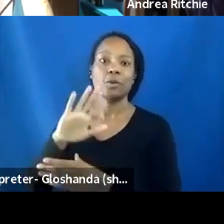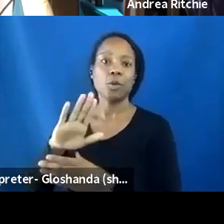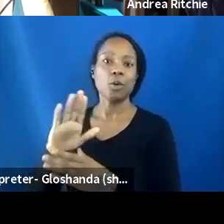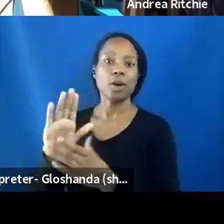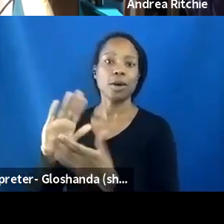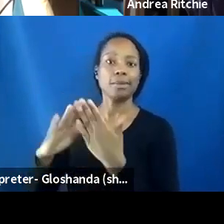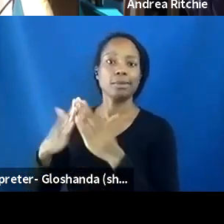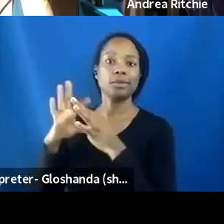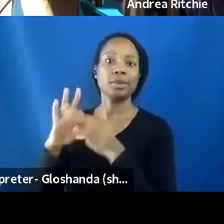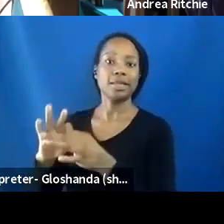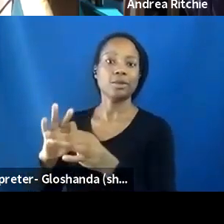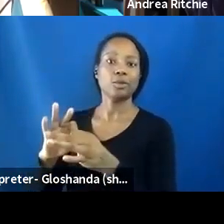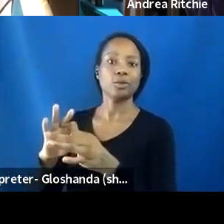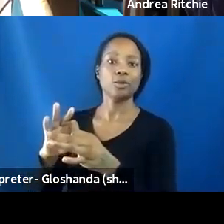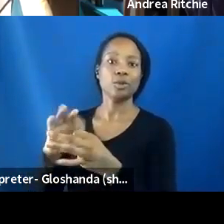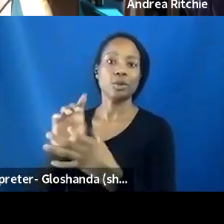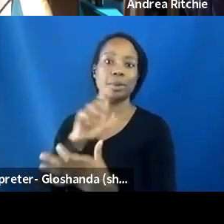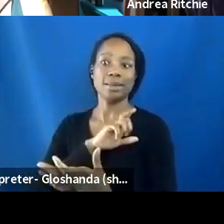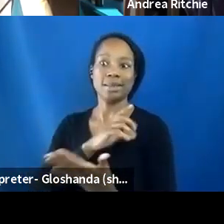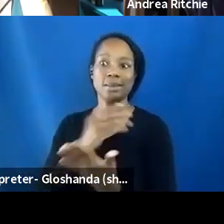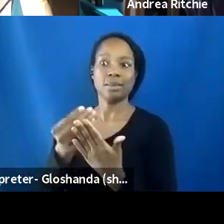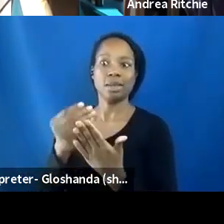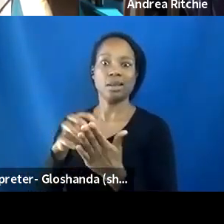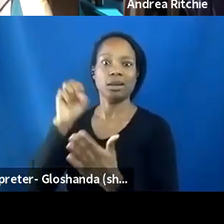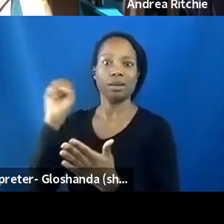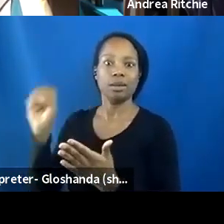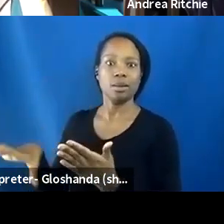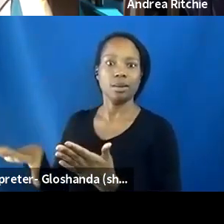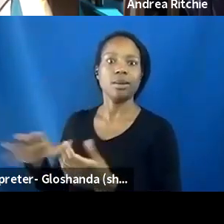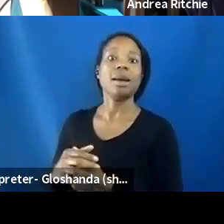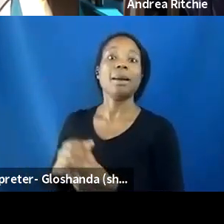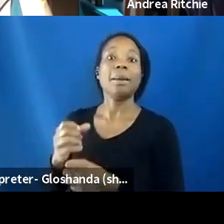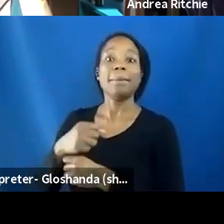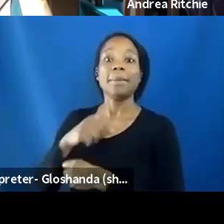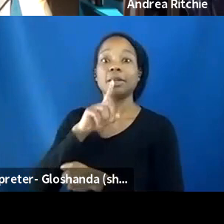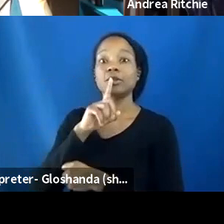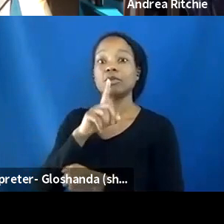make sure that you read the work of all the people here